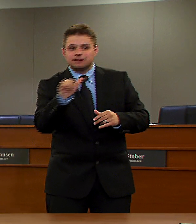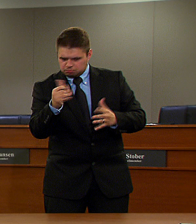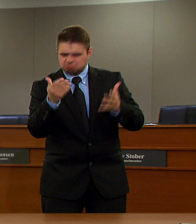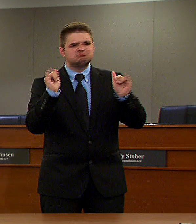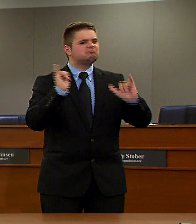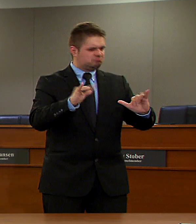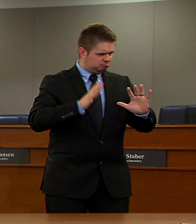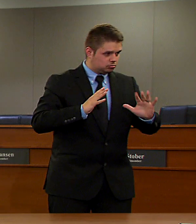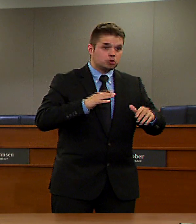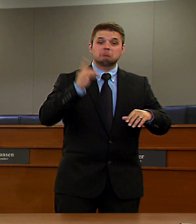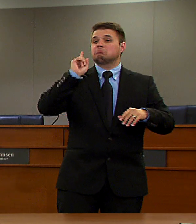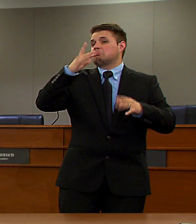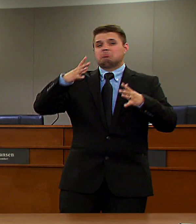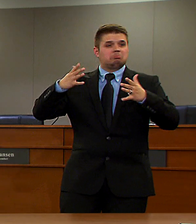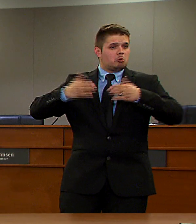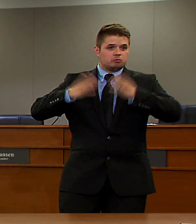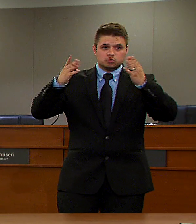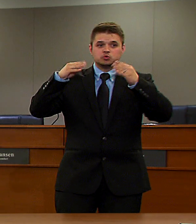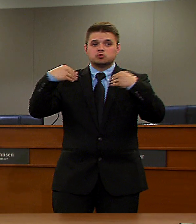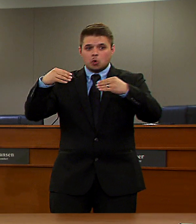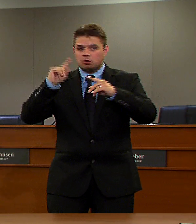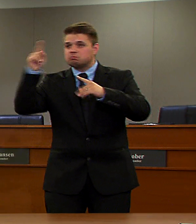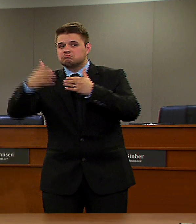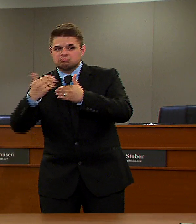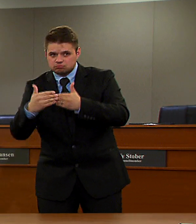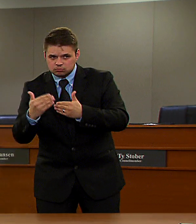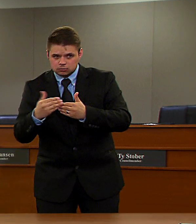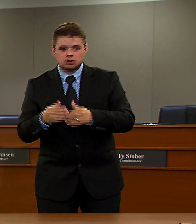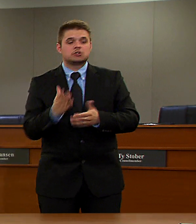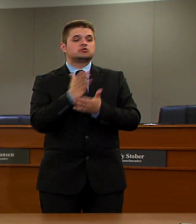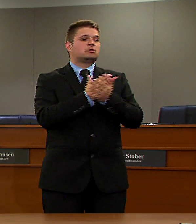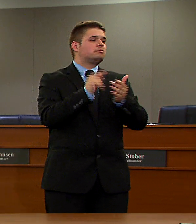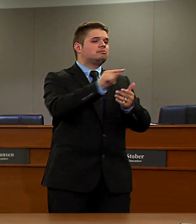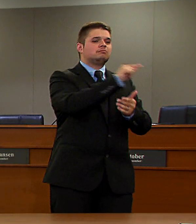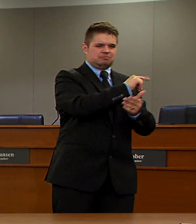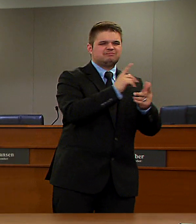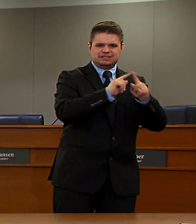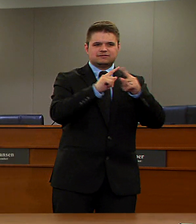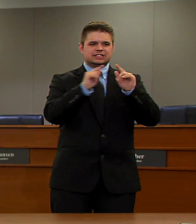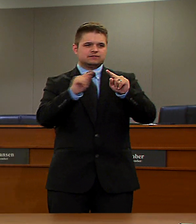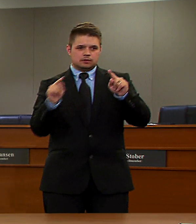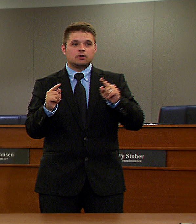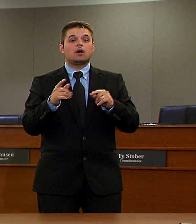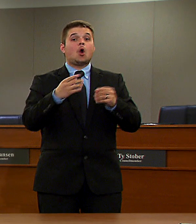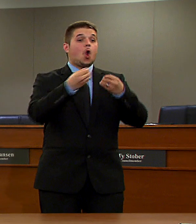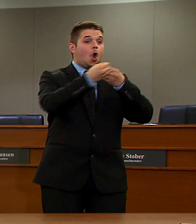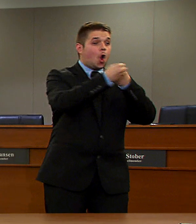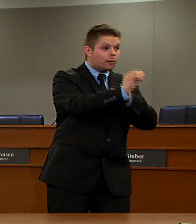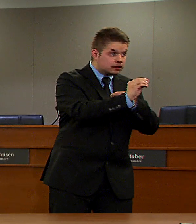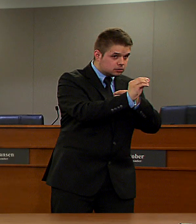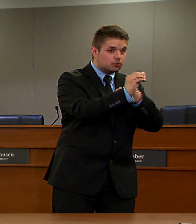Office based businesses. Barbers, hair salons, and nail salons may open.